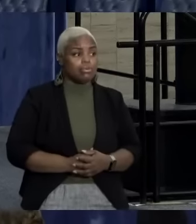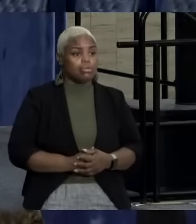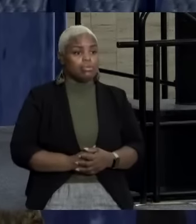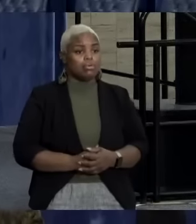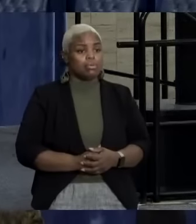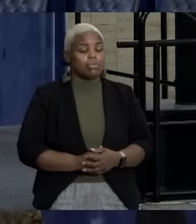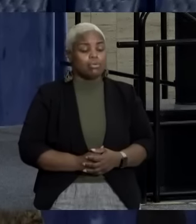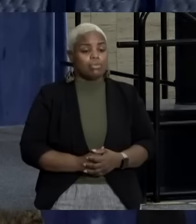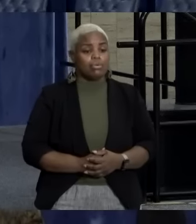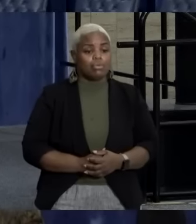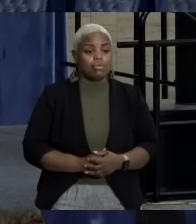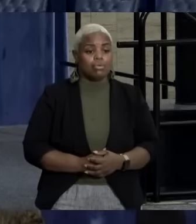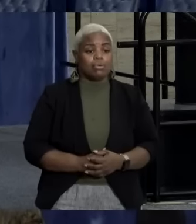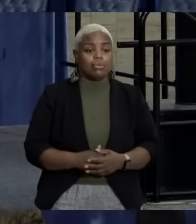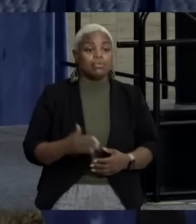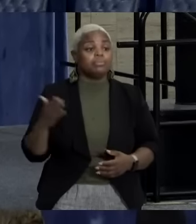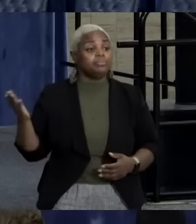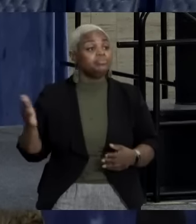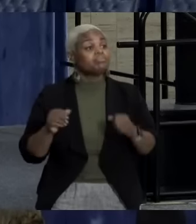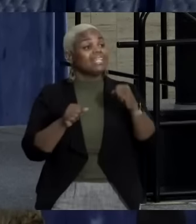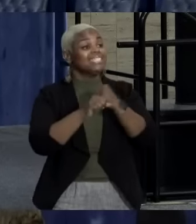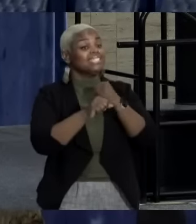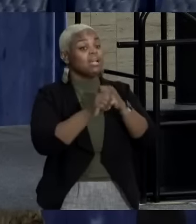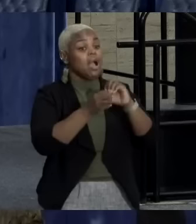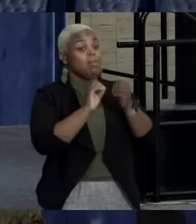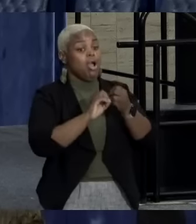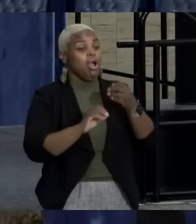Kelly Casperson: So, the statistic of nearly 30 percent of women don't use it because of the